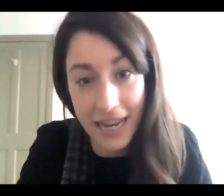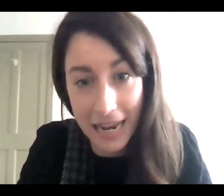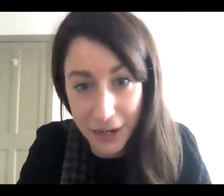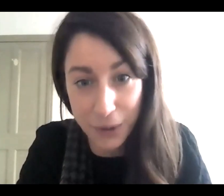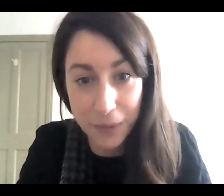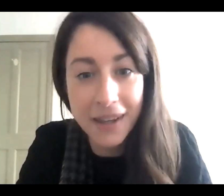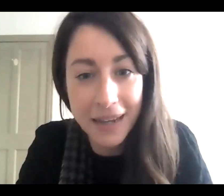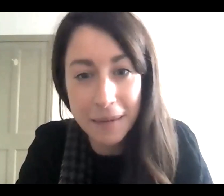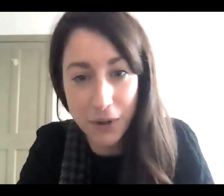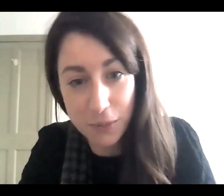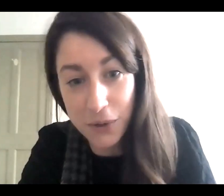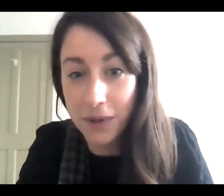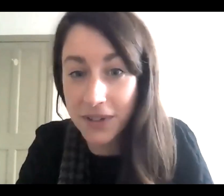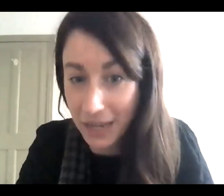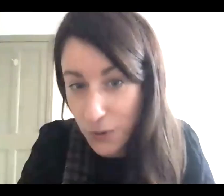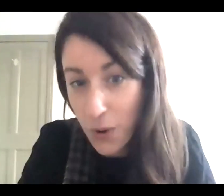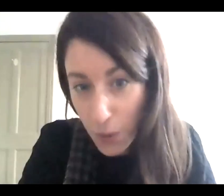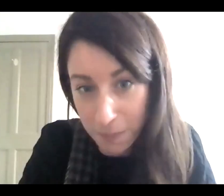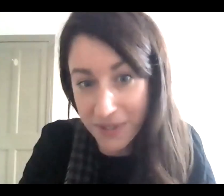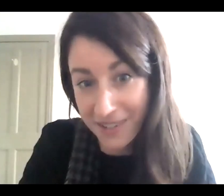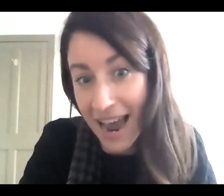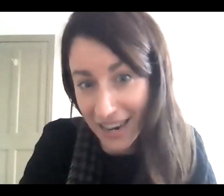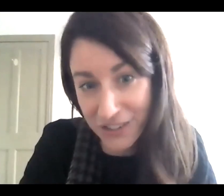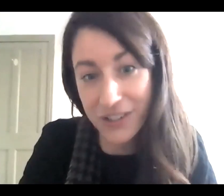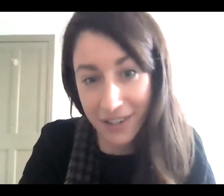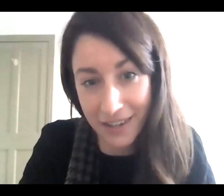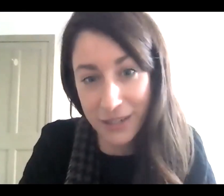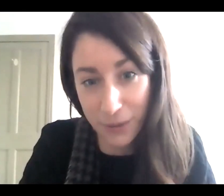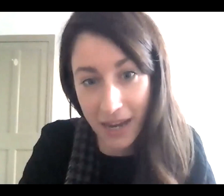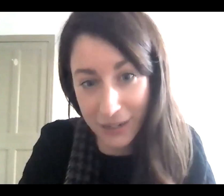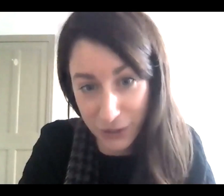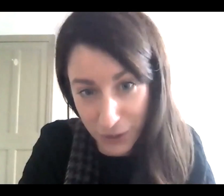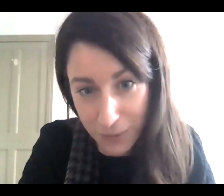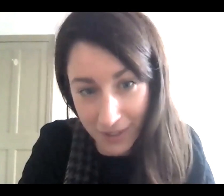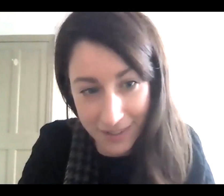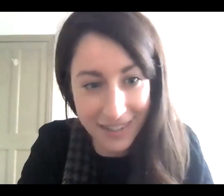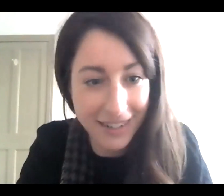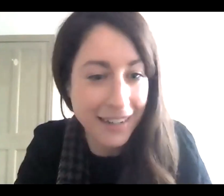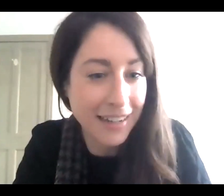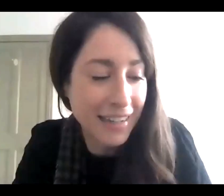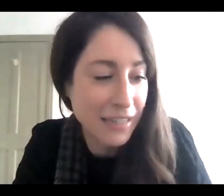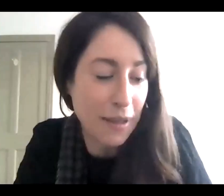tell you because we don't want to get your hopes dashed in case you can't do it. So they